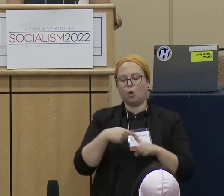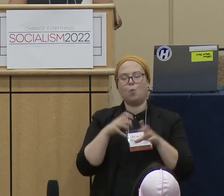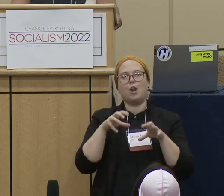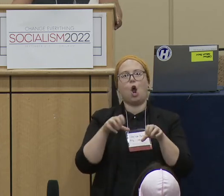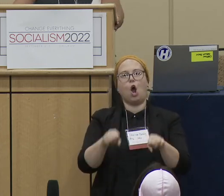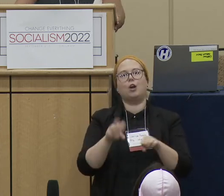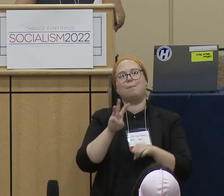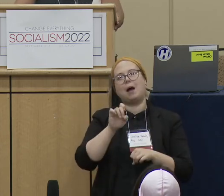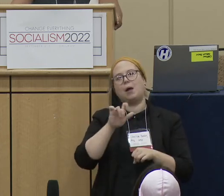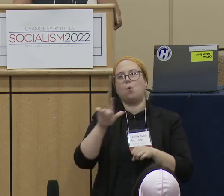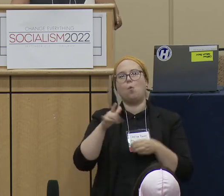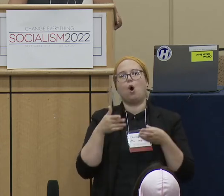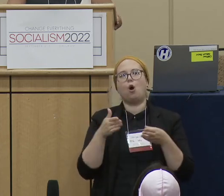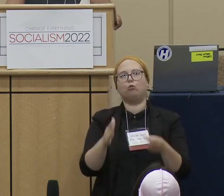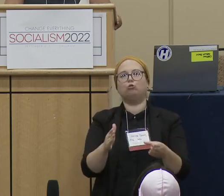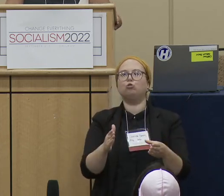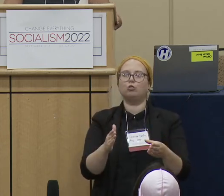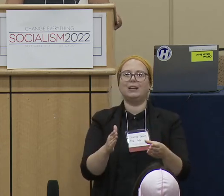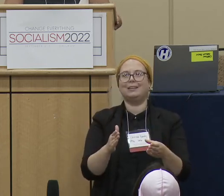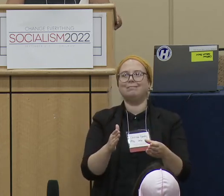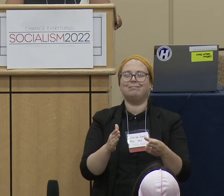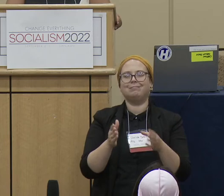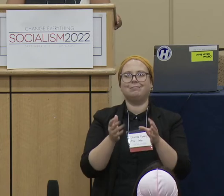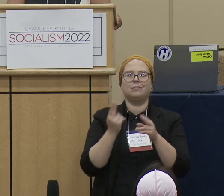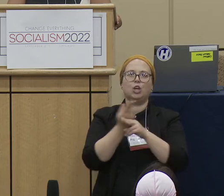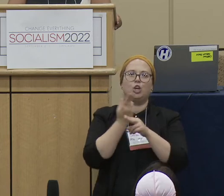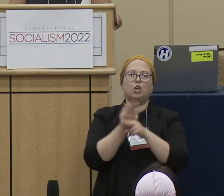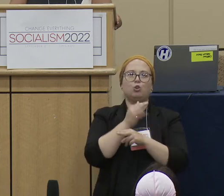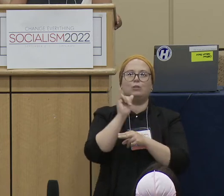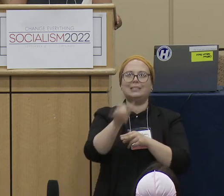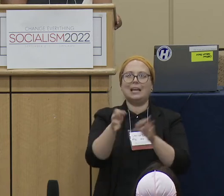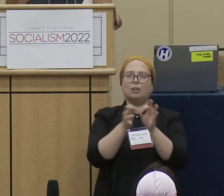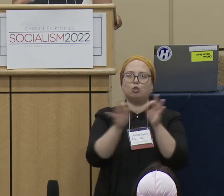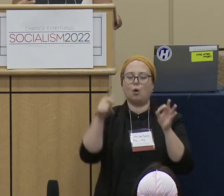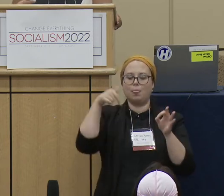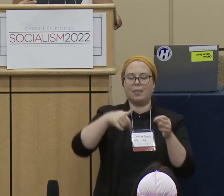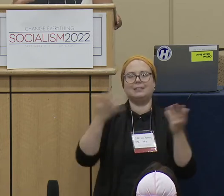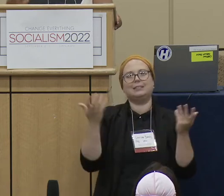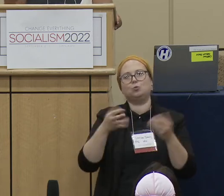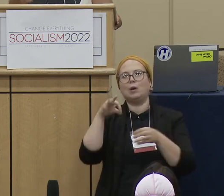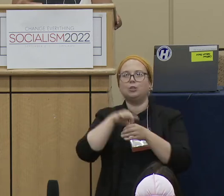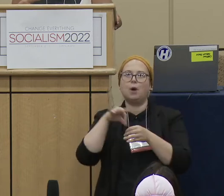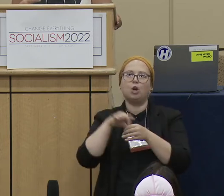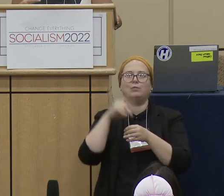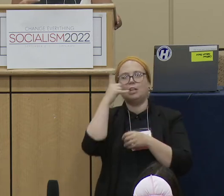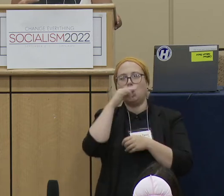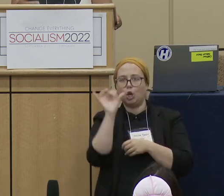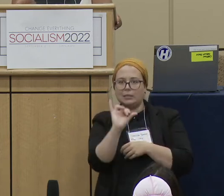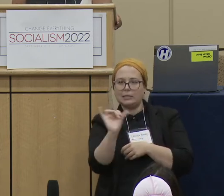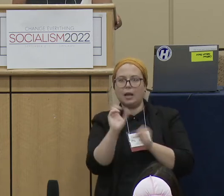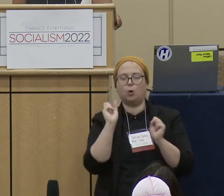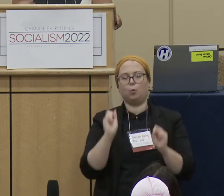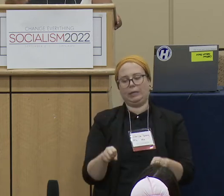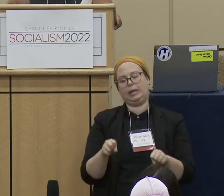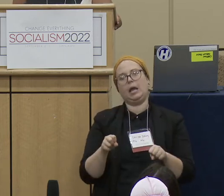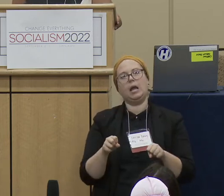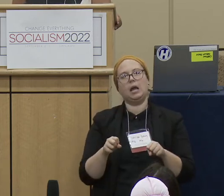country and around the world. When Occupy Wall Street uplifted this slogan "this is what democracy looks like," we